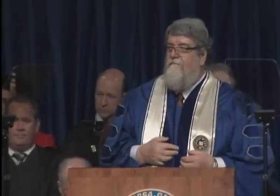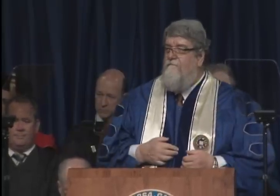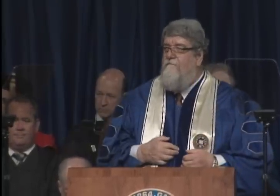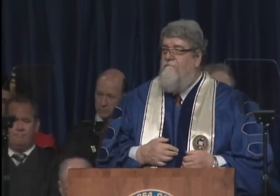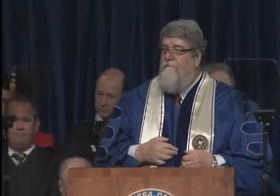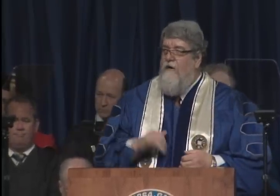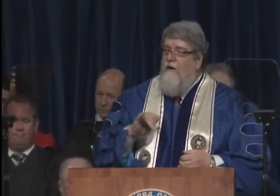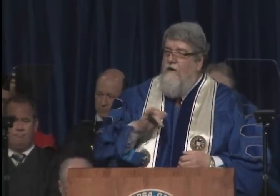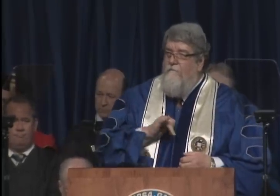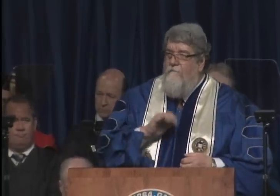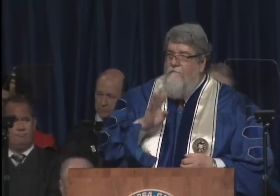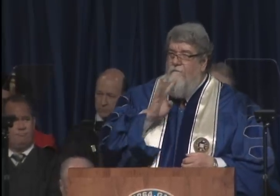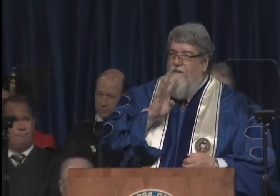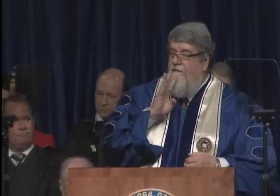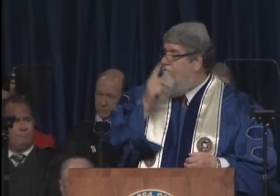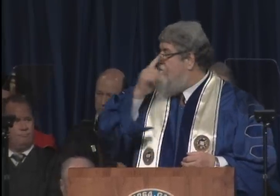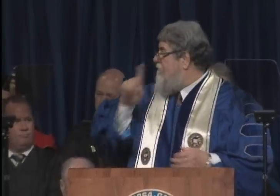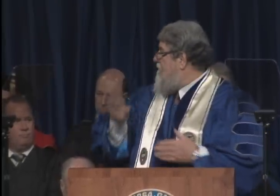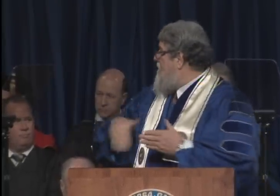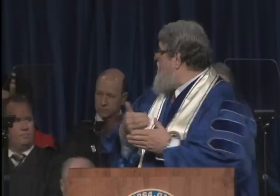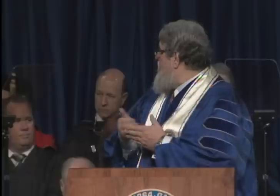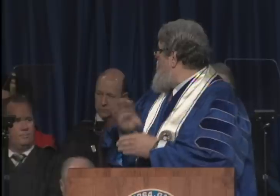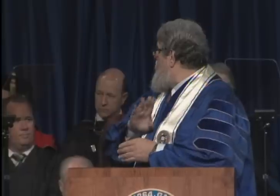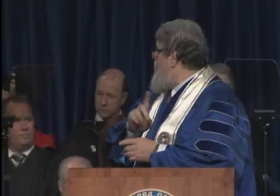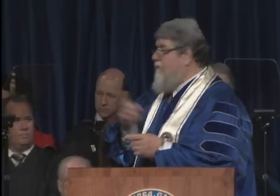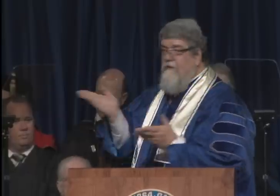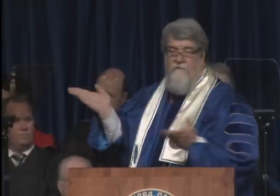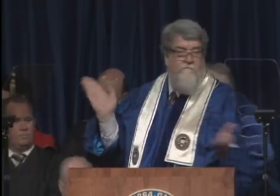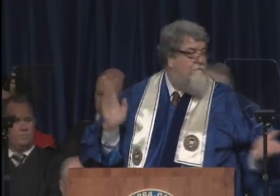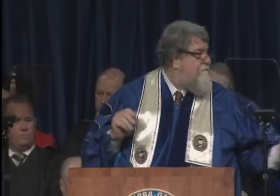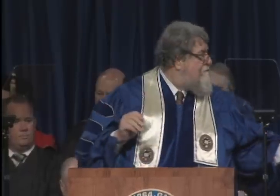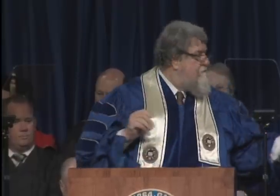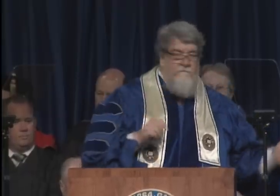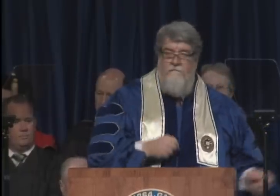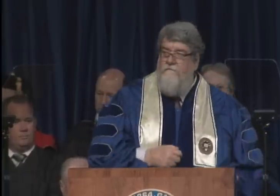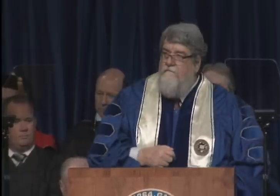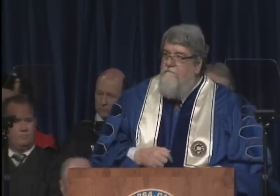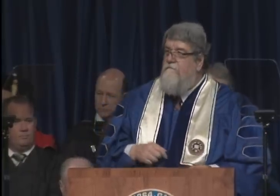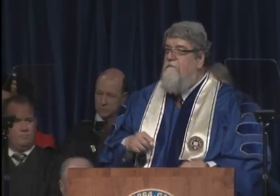and determination to succeed. I speak for the entire Board